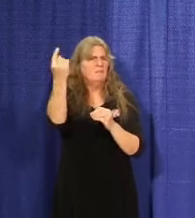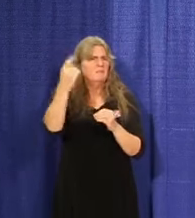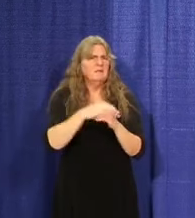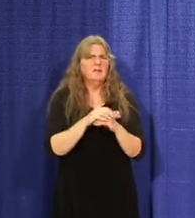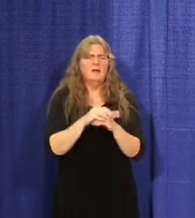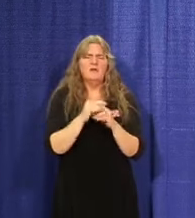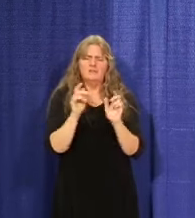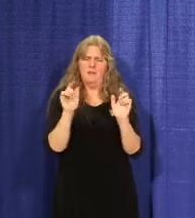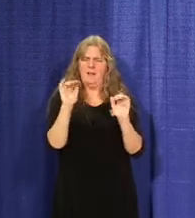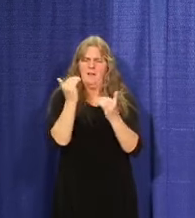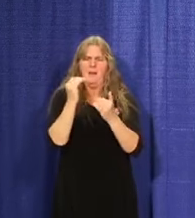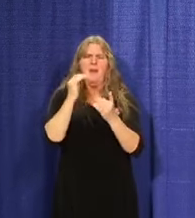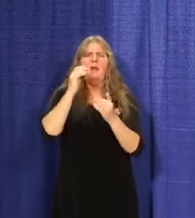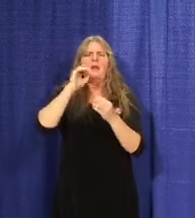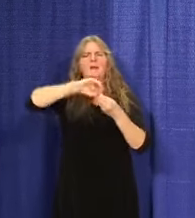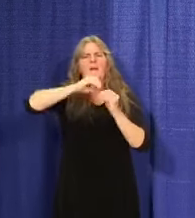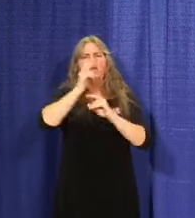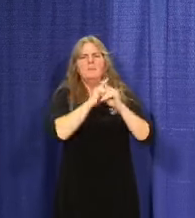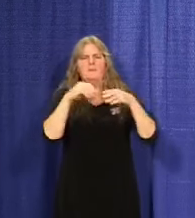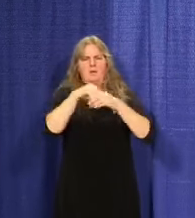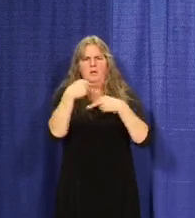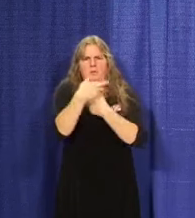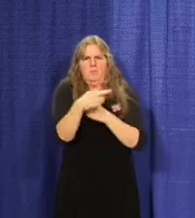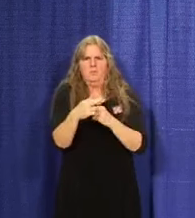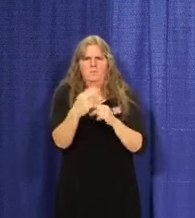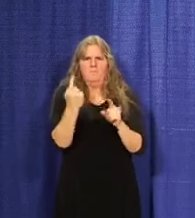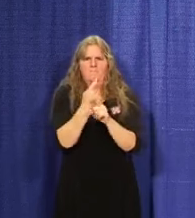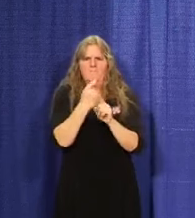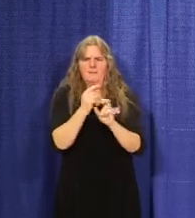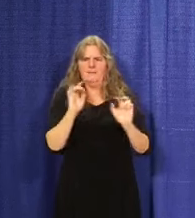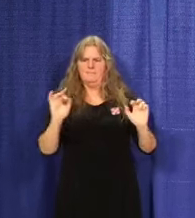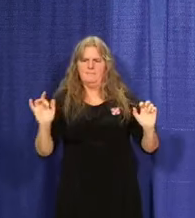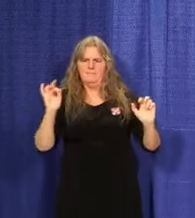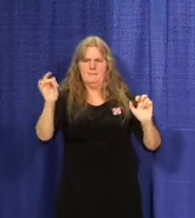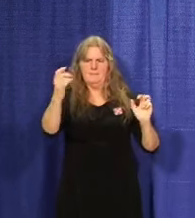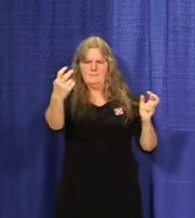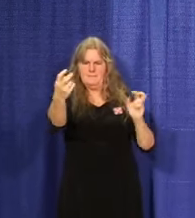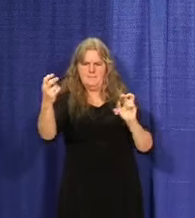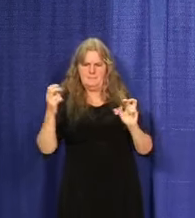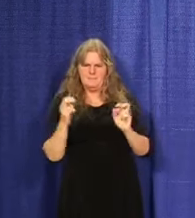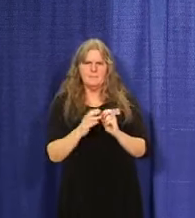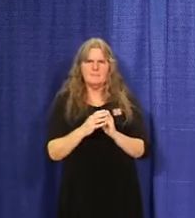to allow for adequate spacing. Check the physical distancing guidelines for businesses online